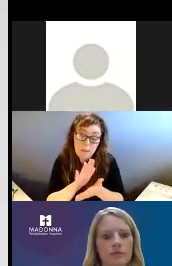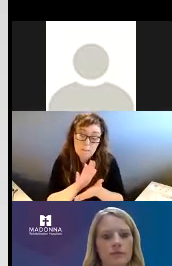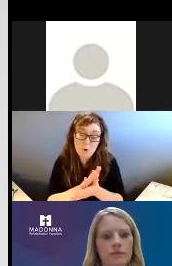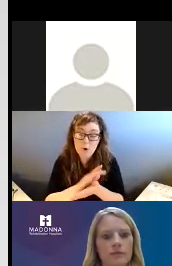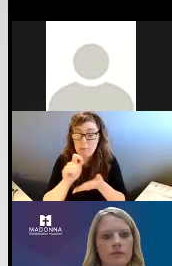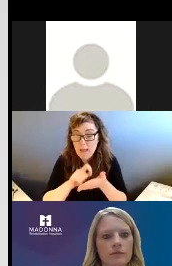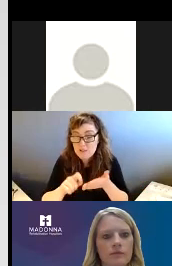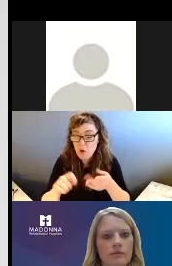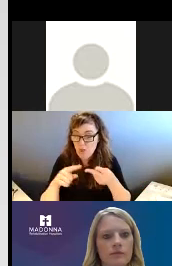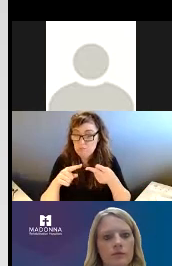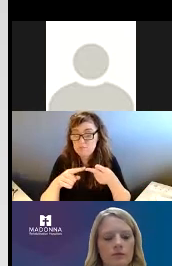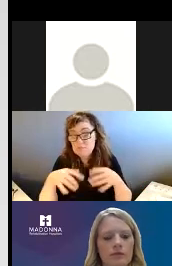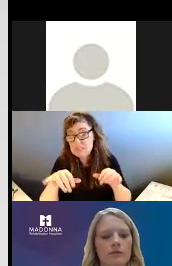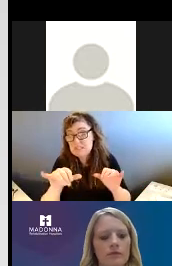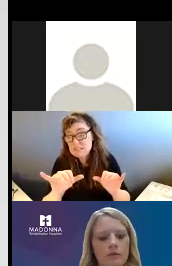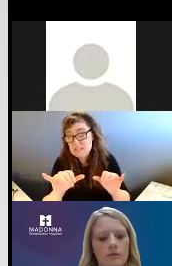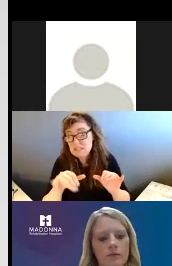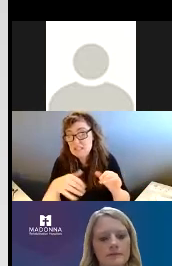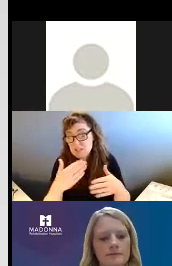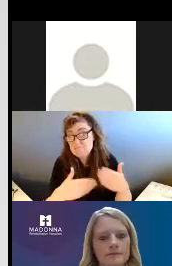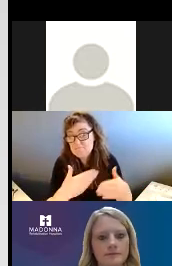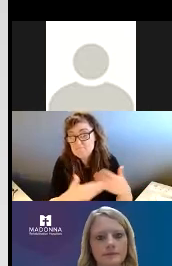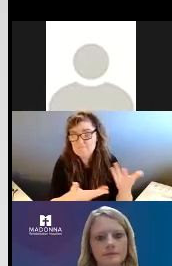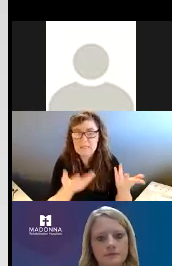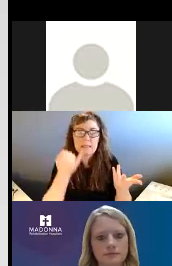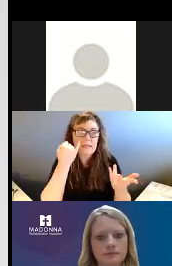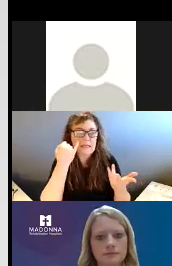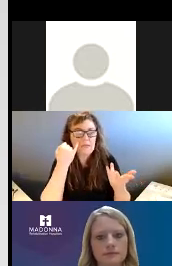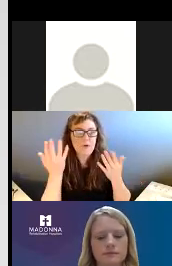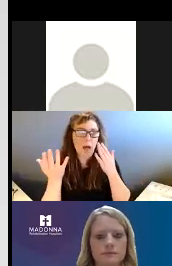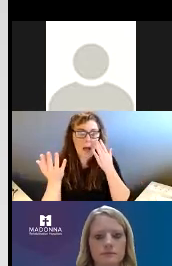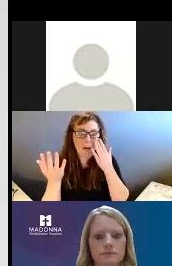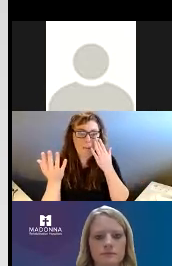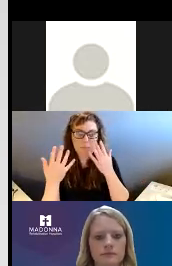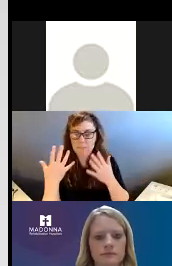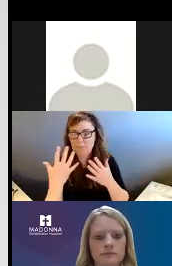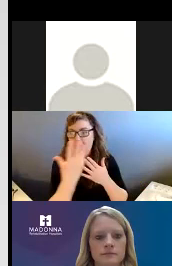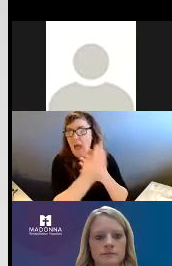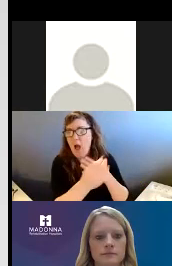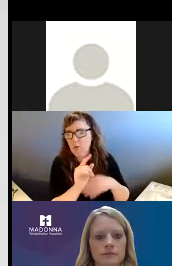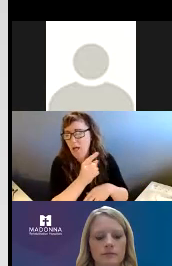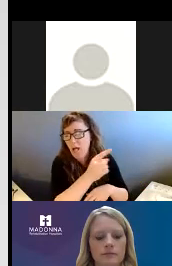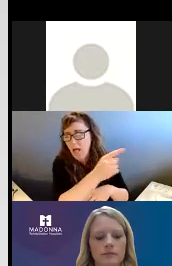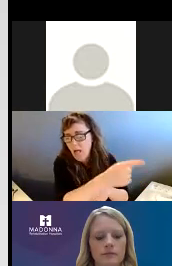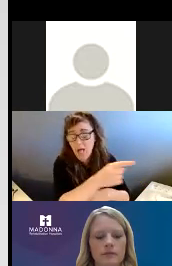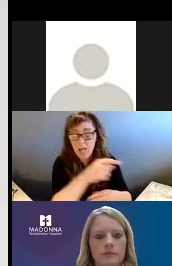CERTAIN HOME ASSESSMENTS, SUCH AS THERE IS POOR RECEPTION AT THE HOUSE OR THE FAMILY OR THE